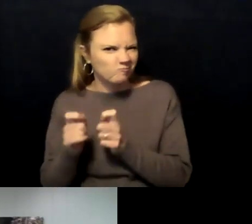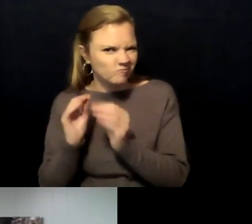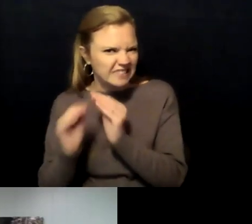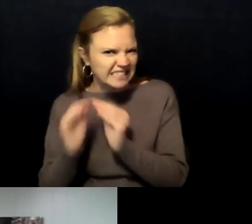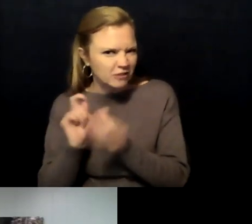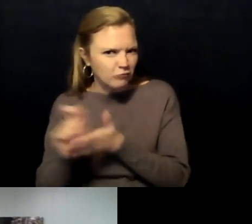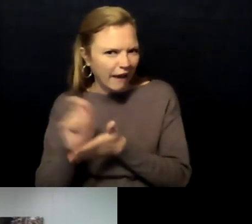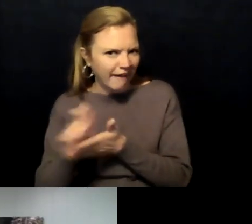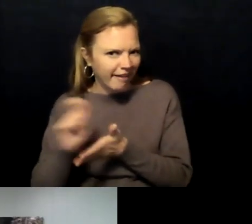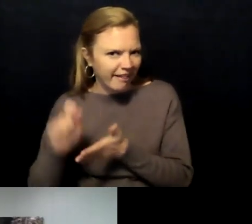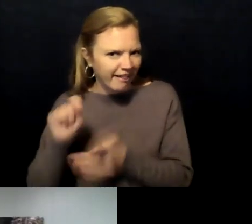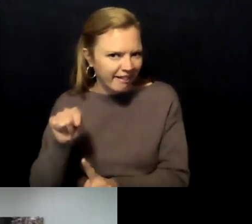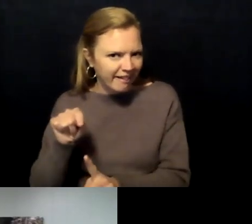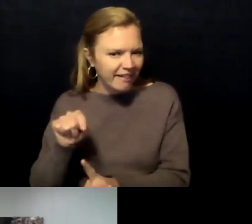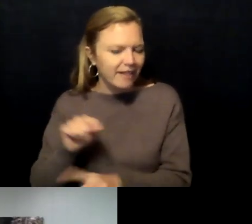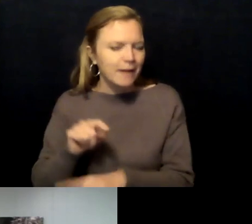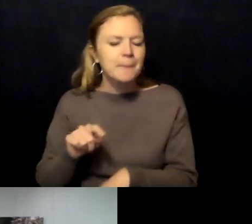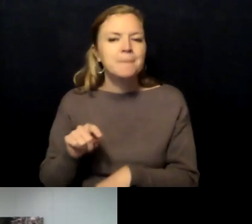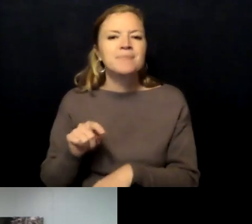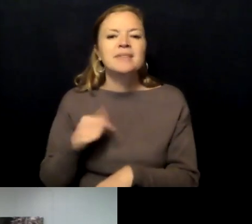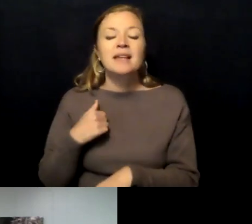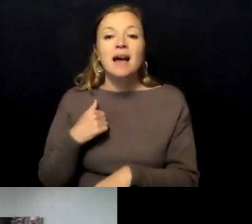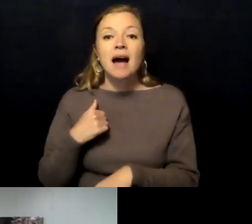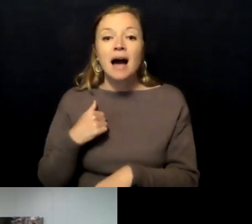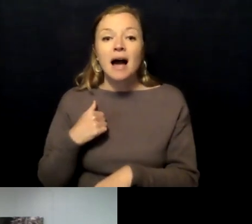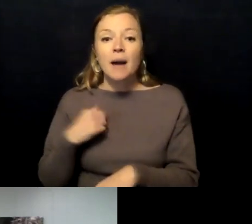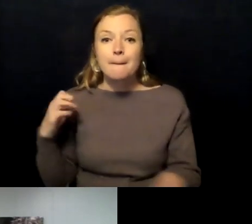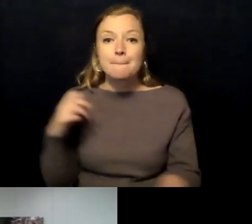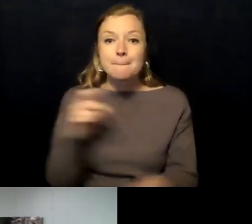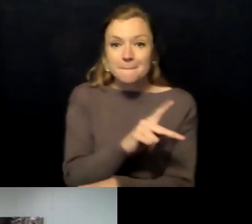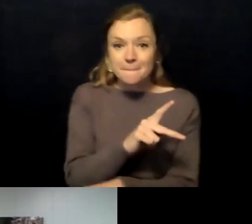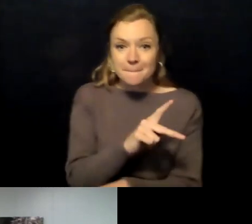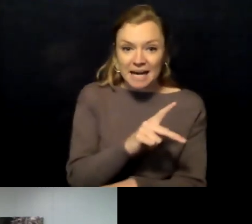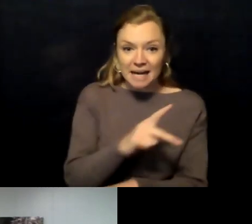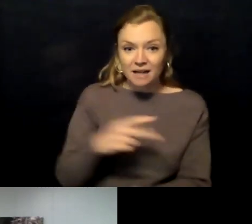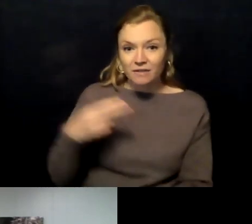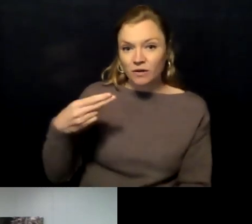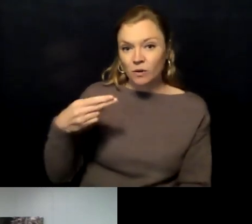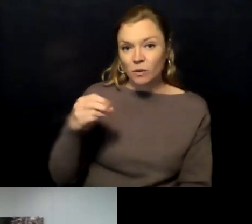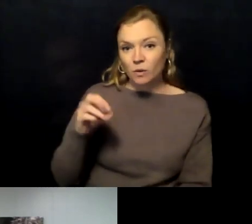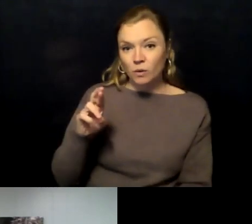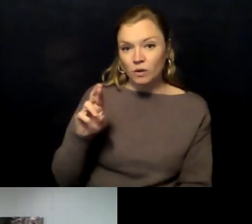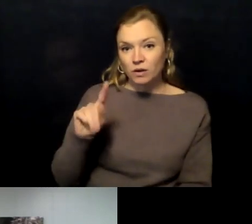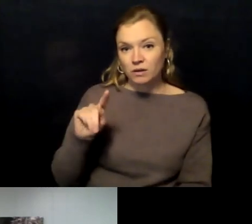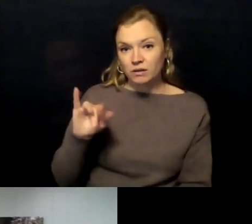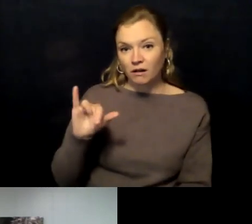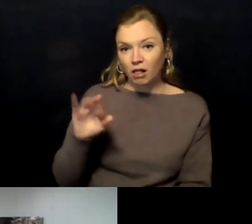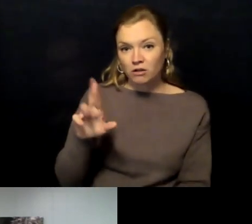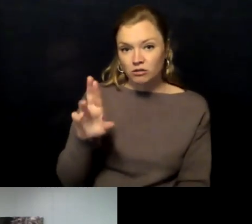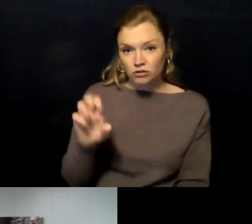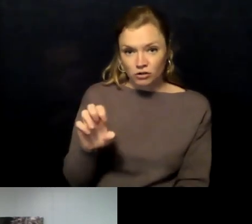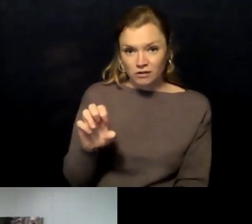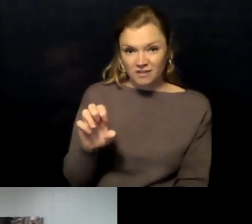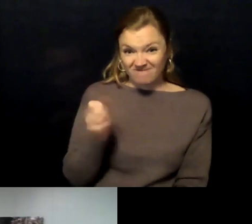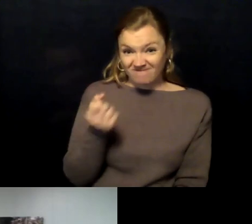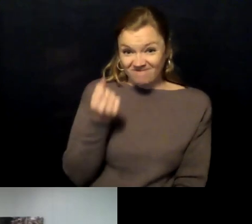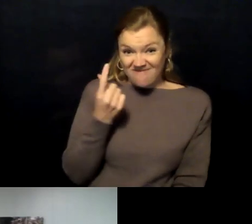back for horticulture, what I learned is all of my general classes